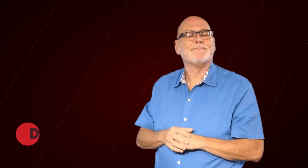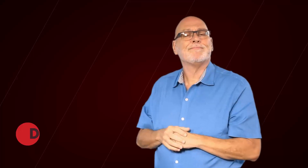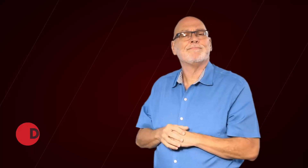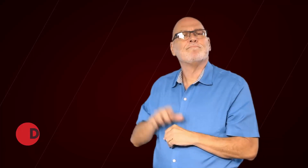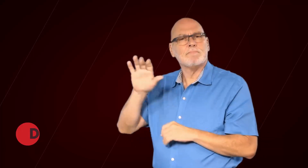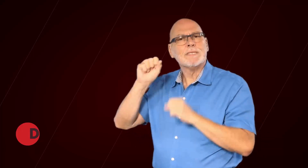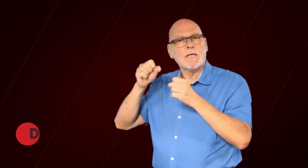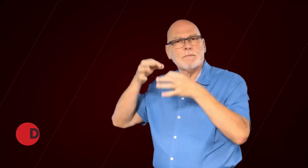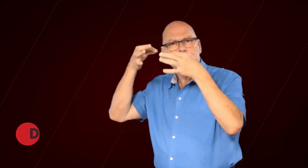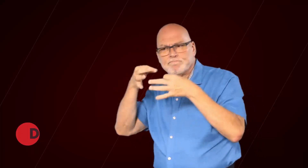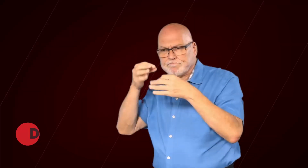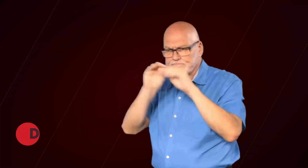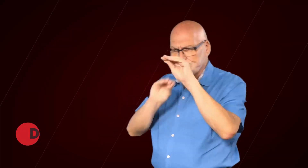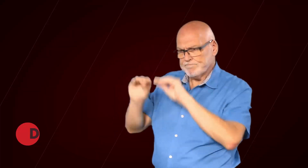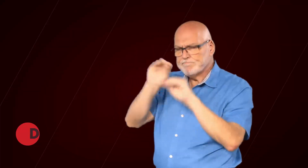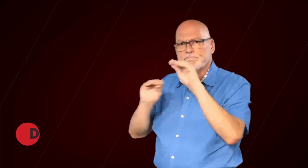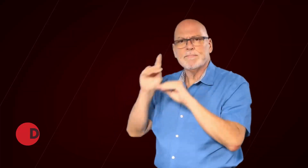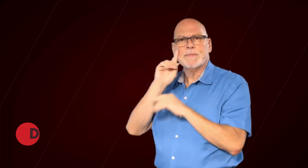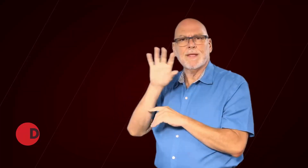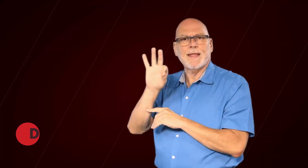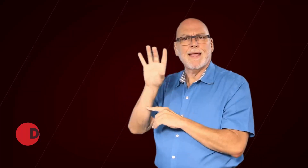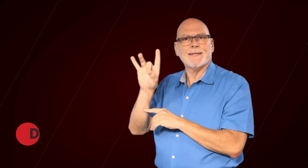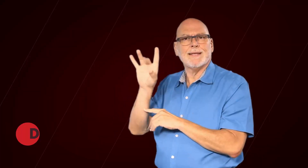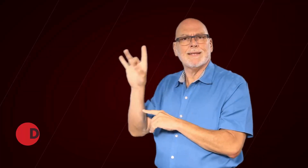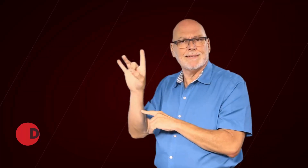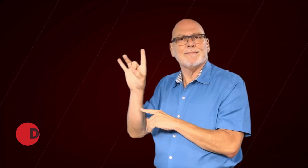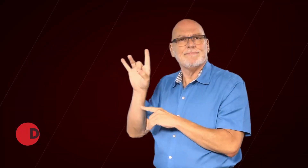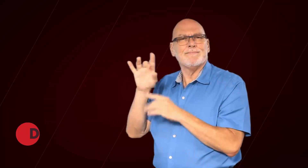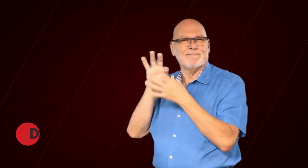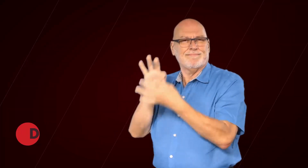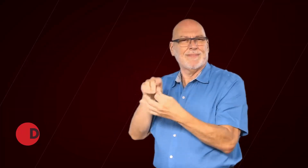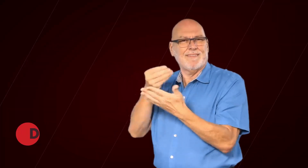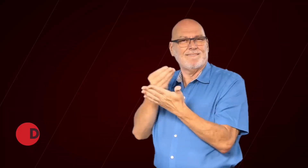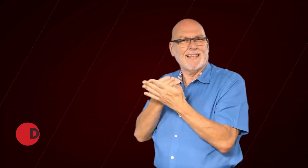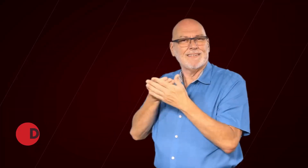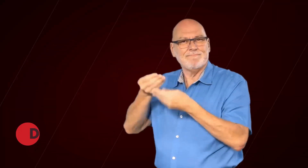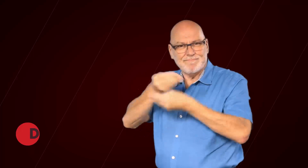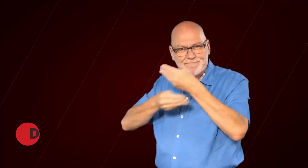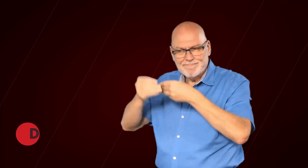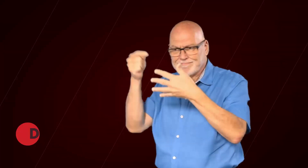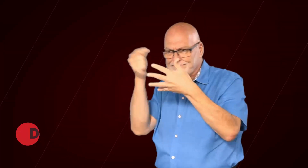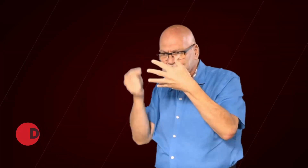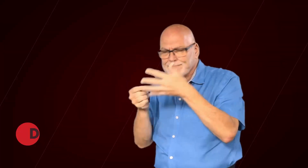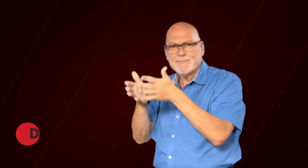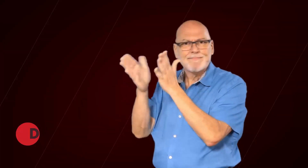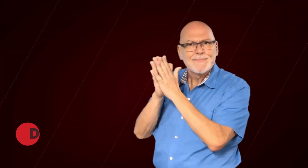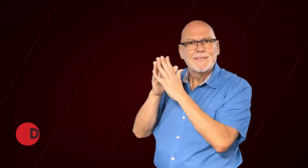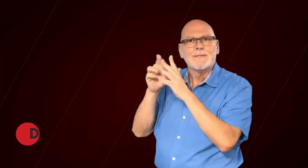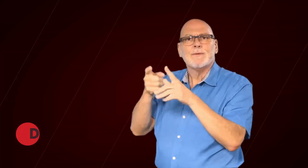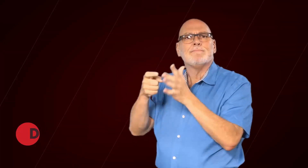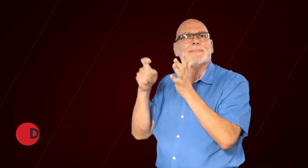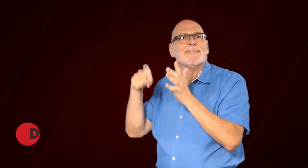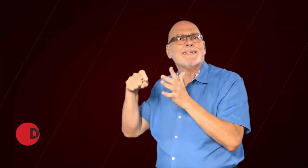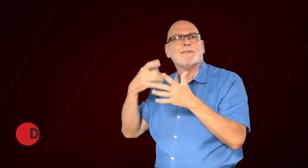it is in the best position to determine its 9-8-8 related funding requirements